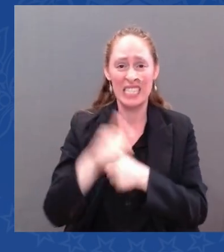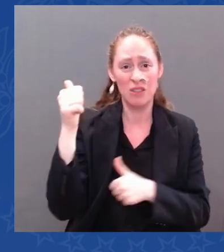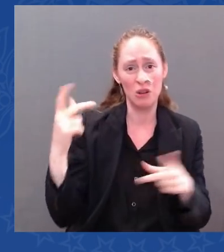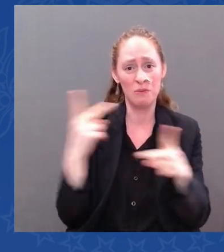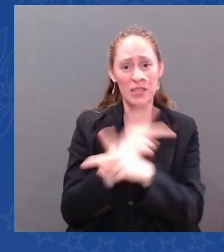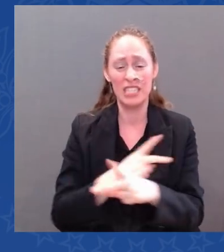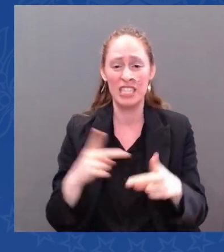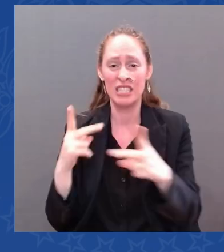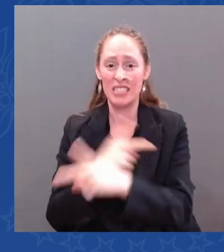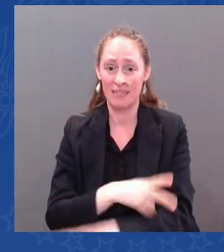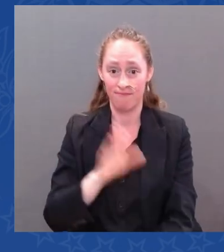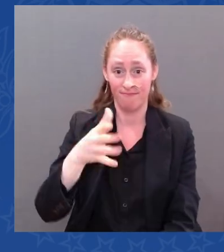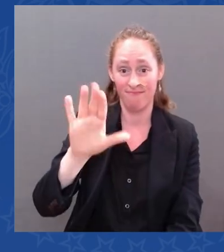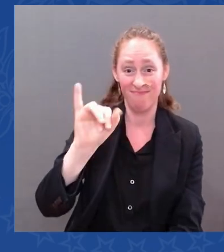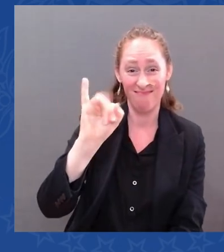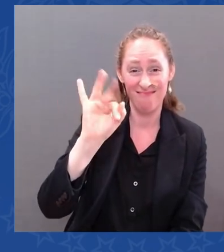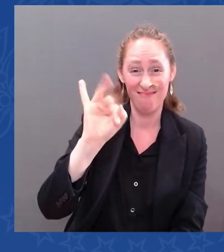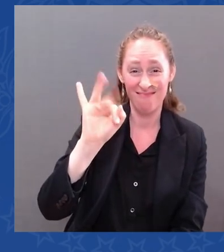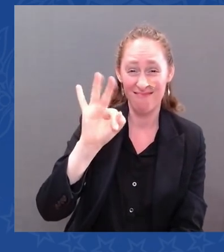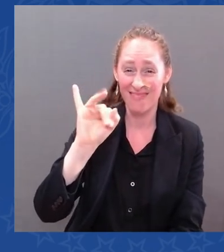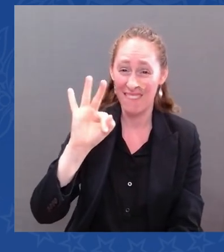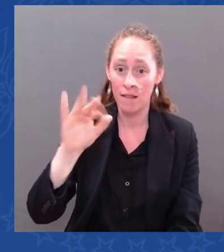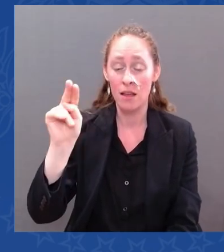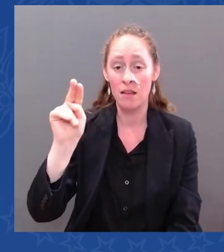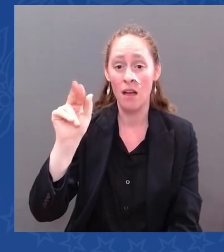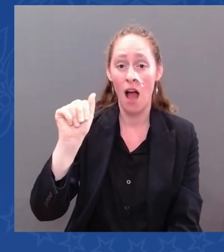You may recall -- I said this to a few of you this morning